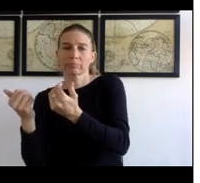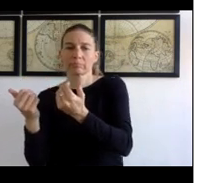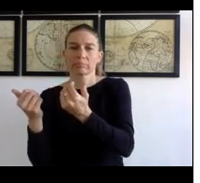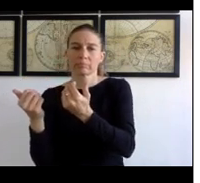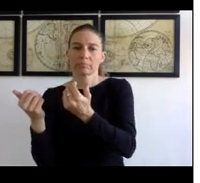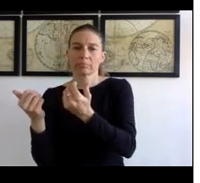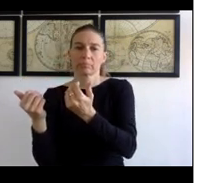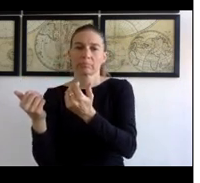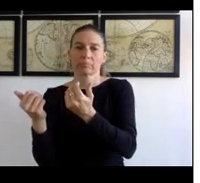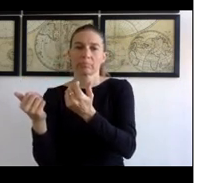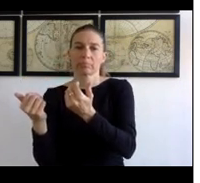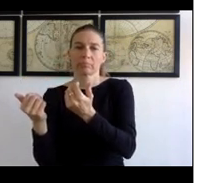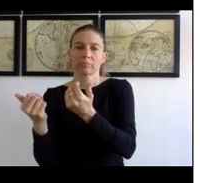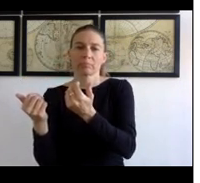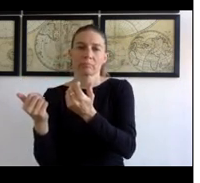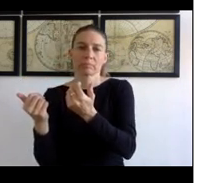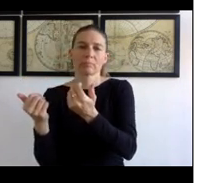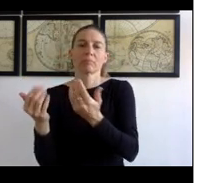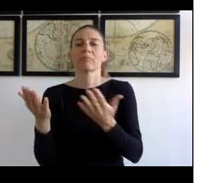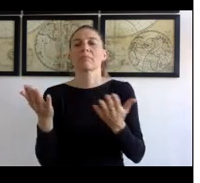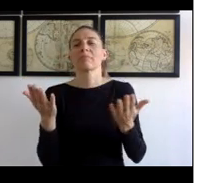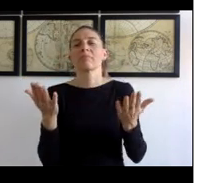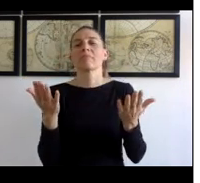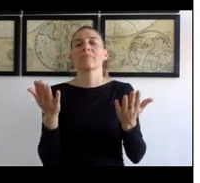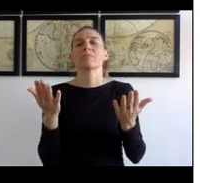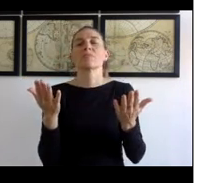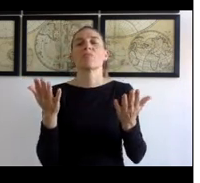Employment rate, we may not get reliable estimates